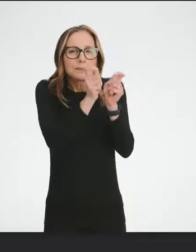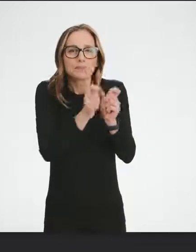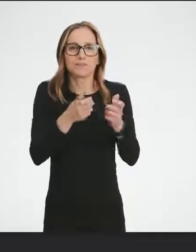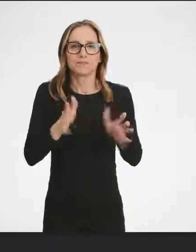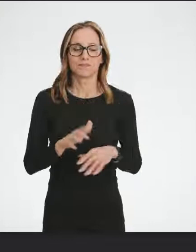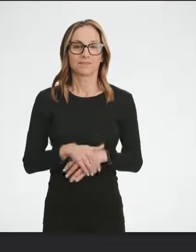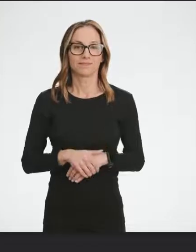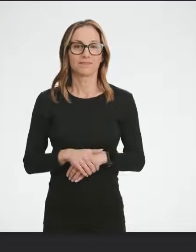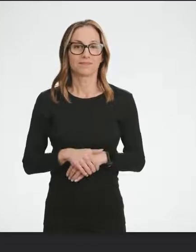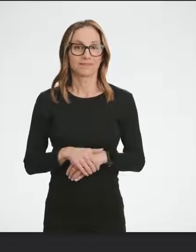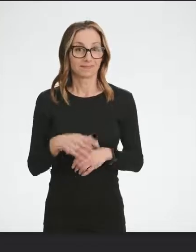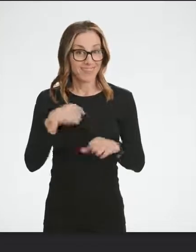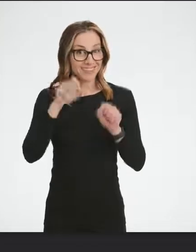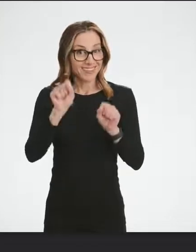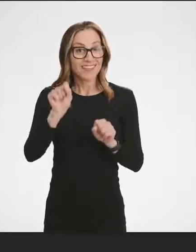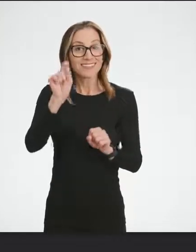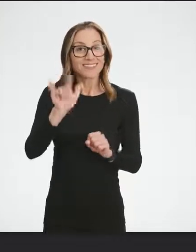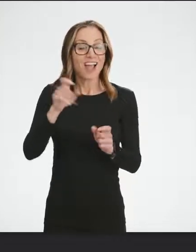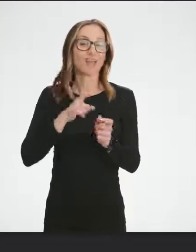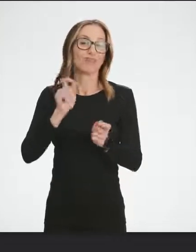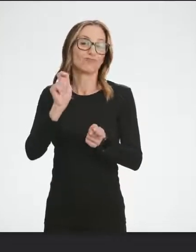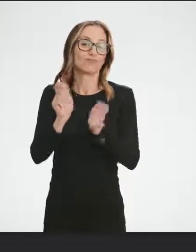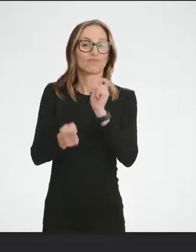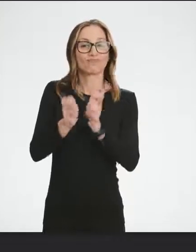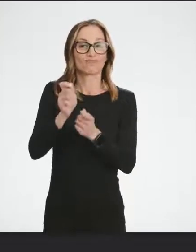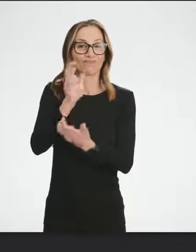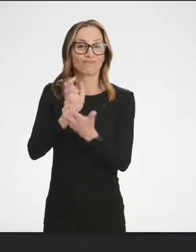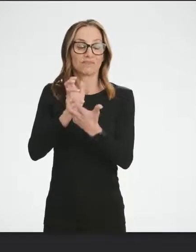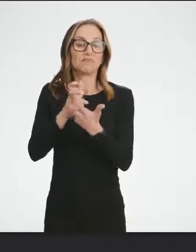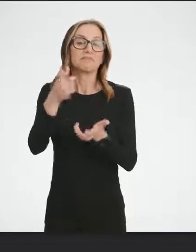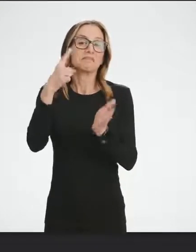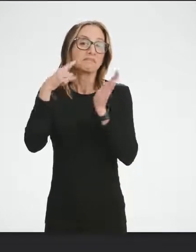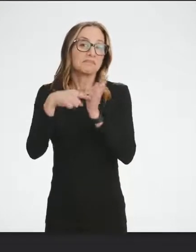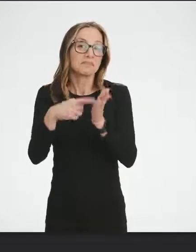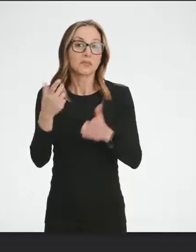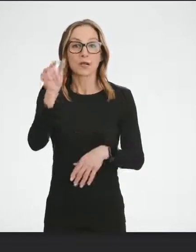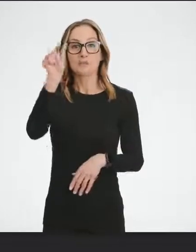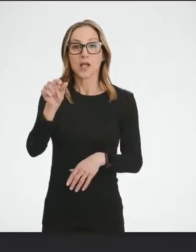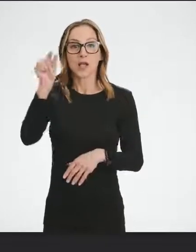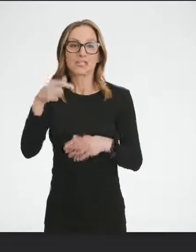We can customize the styling, too. Let's make the bars reflect the donut colors.